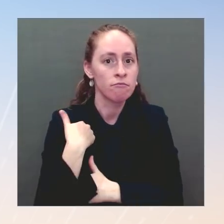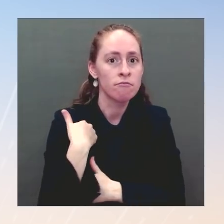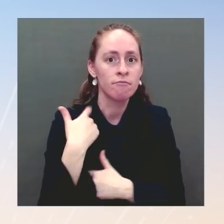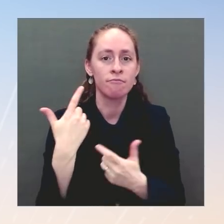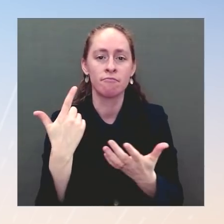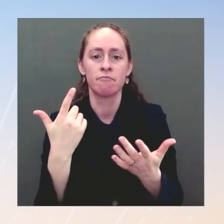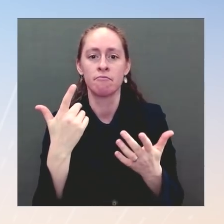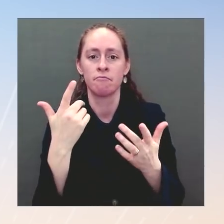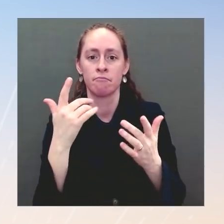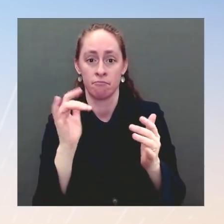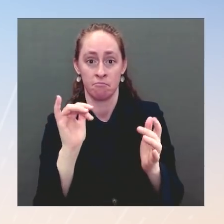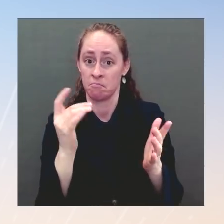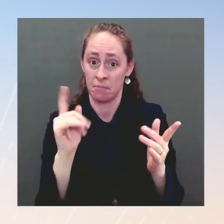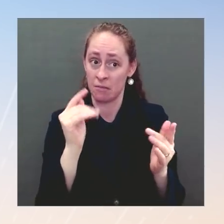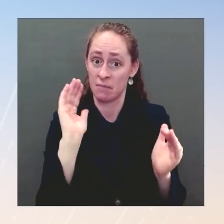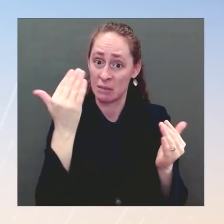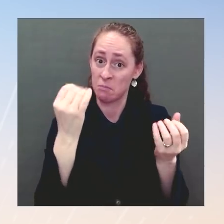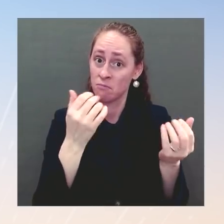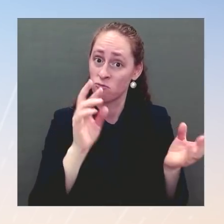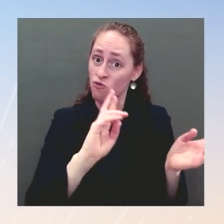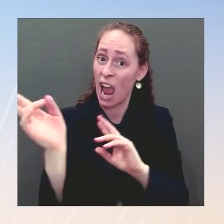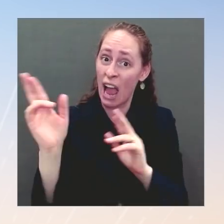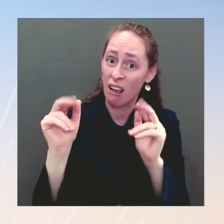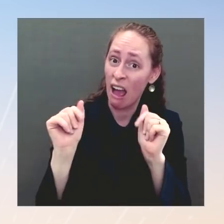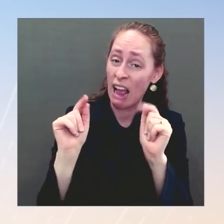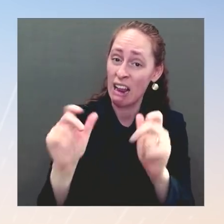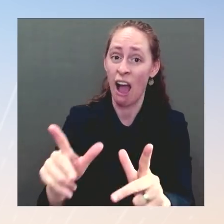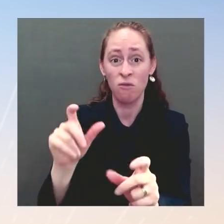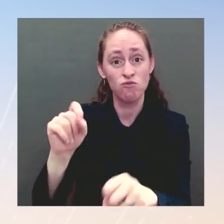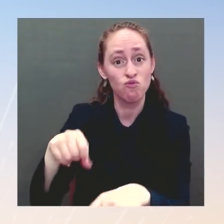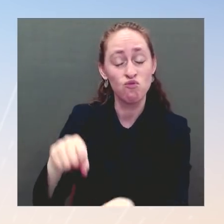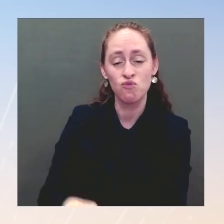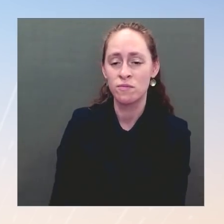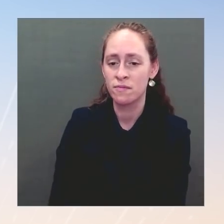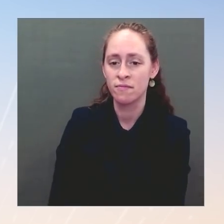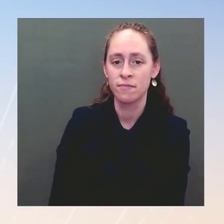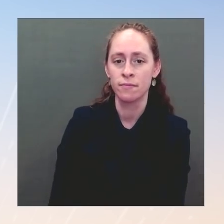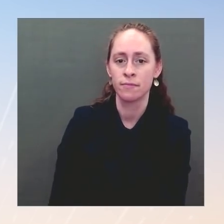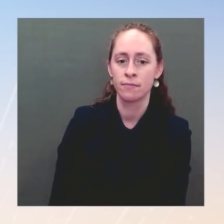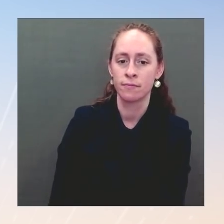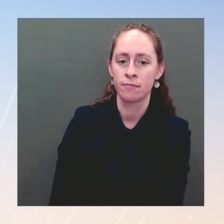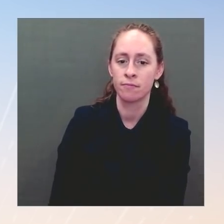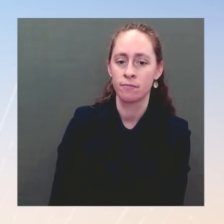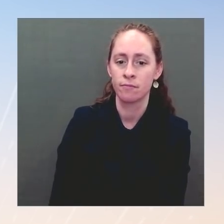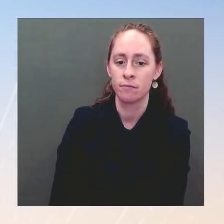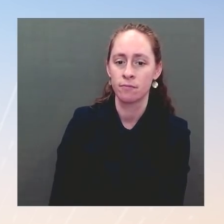on something I asked Daleep yesterday, he said that the administration would not give a timeframe